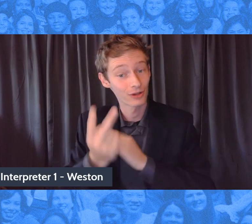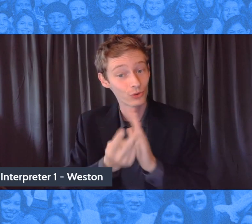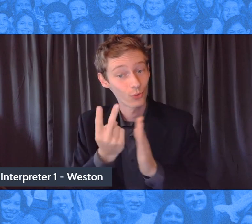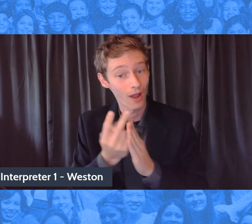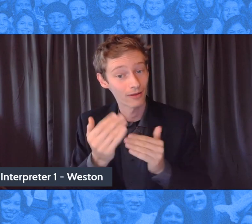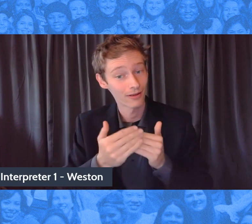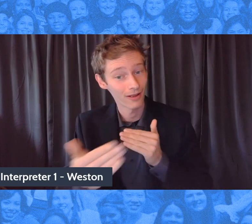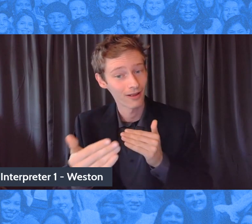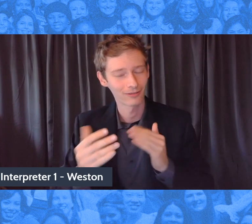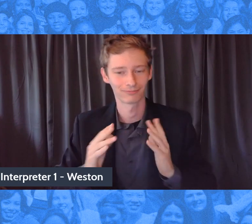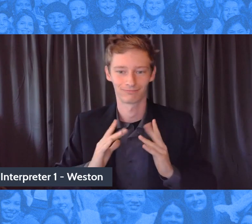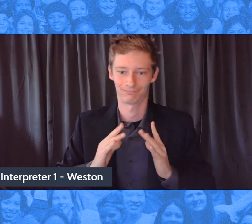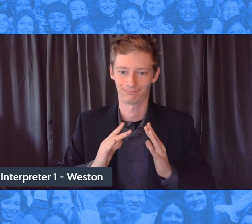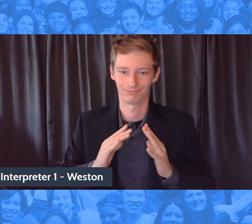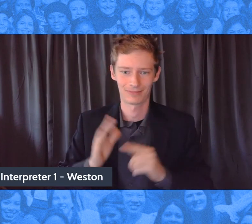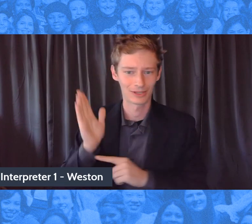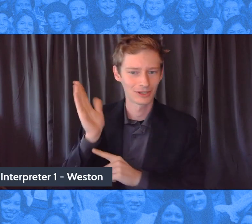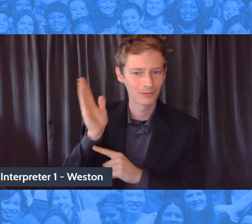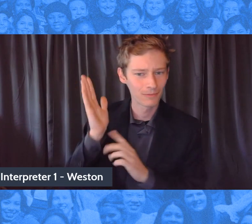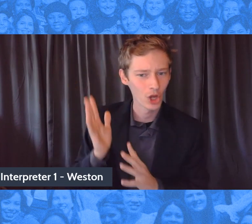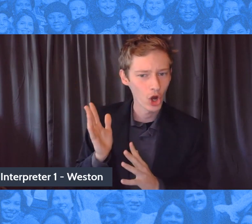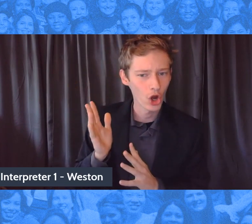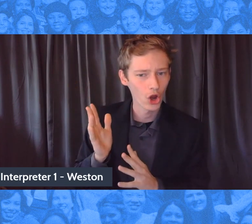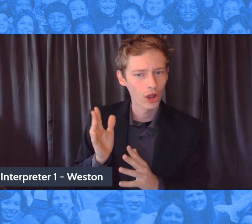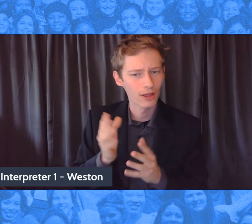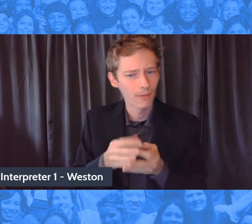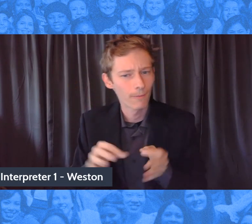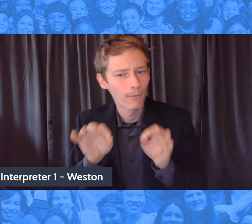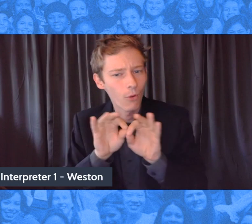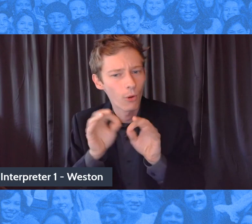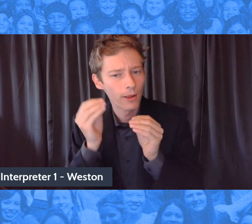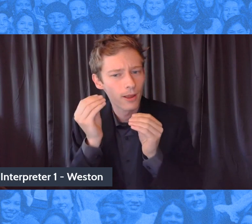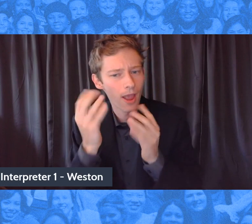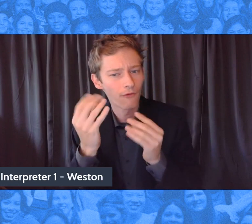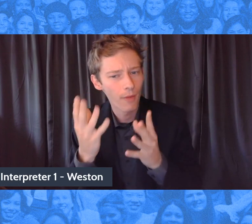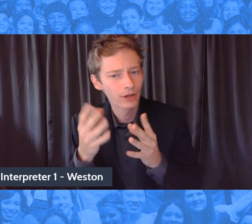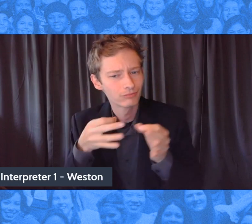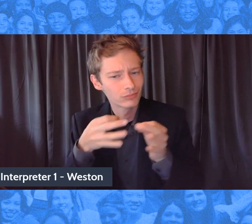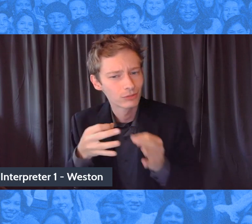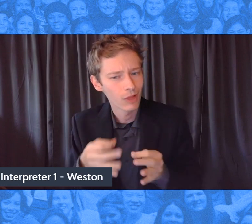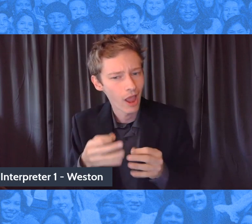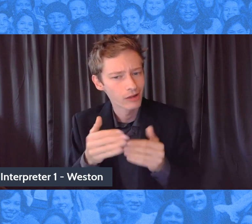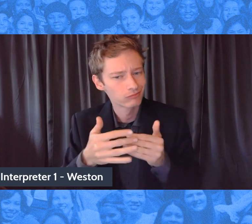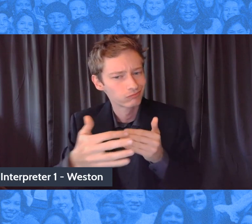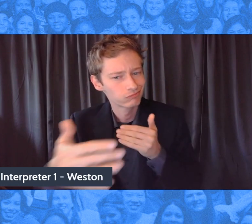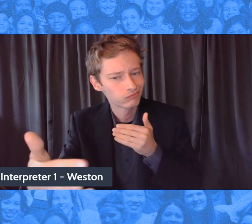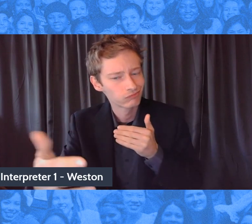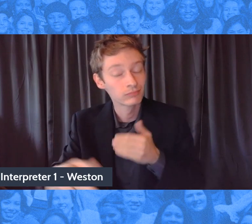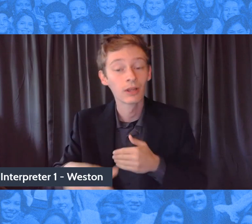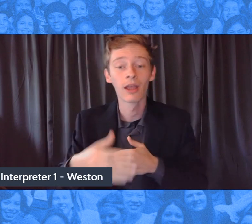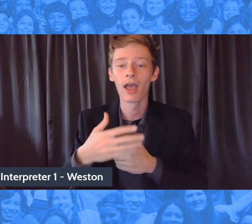we have relevant information that's all gonna lay out what's at stake, and how each of us can stay in the fight